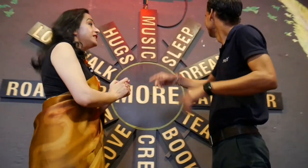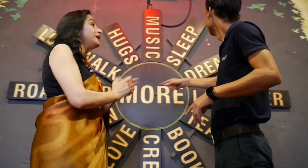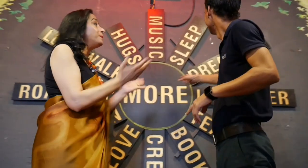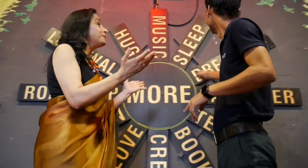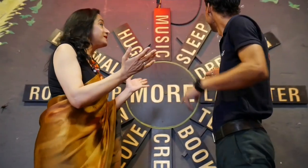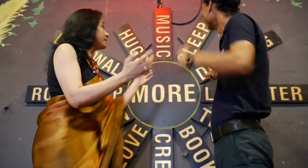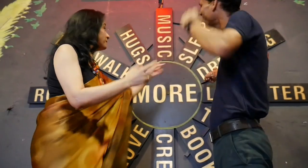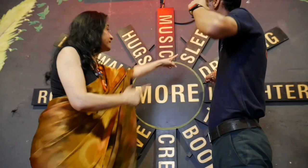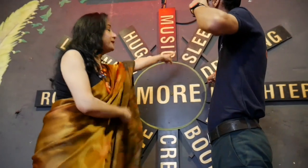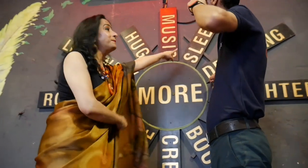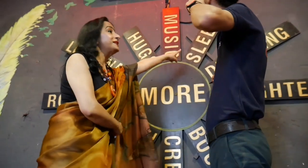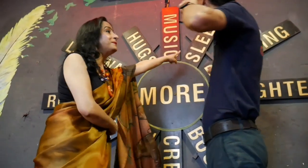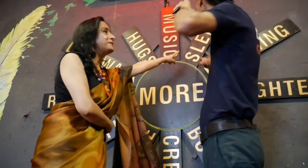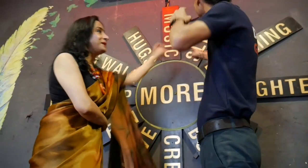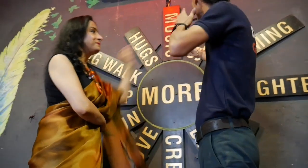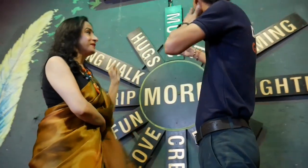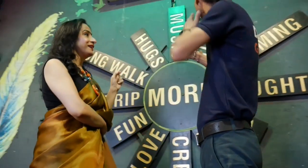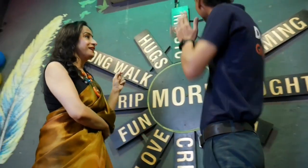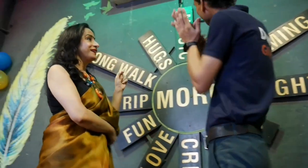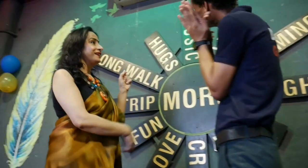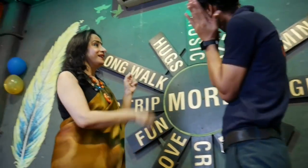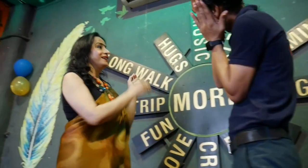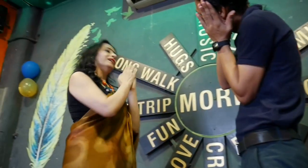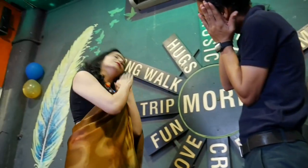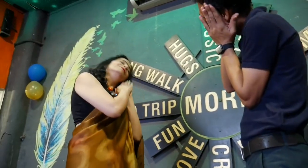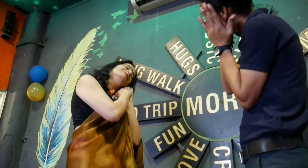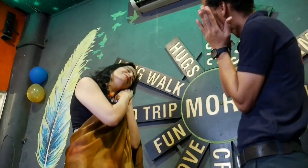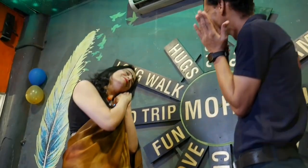sleep